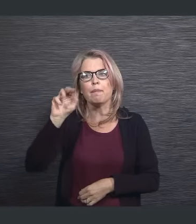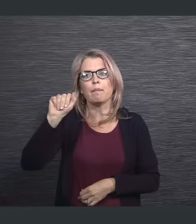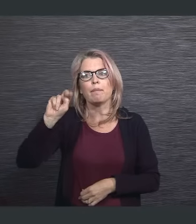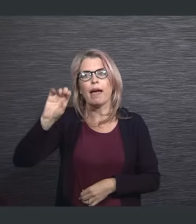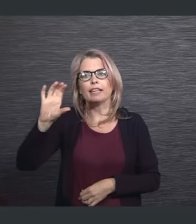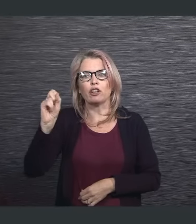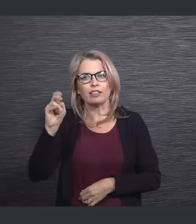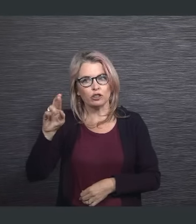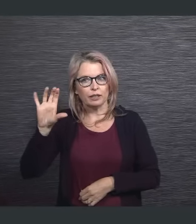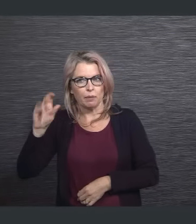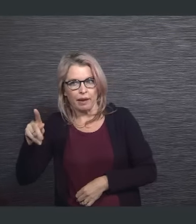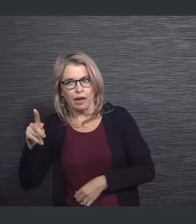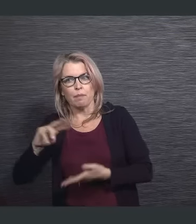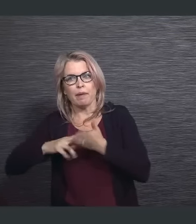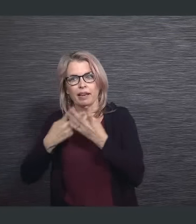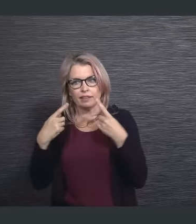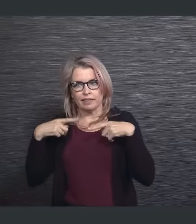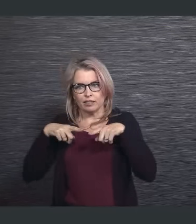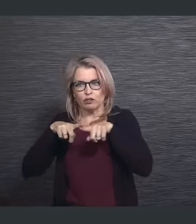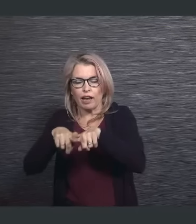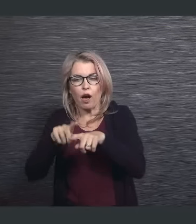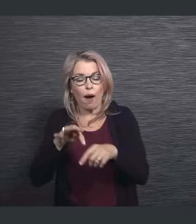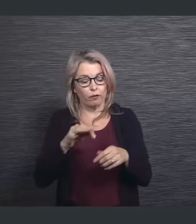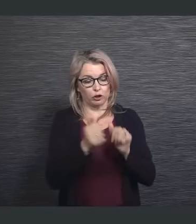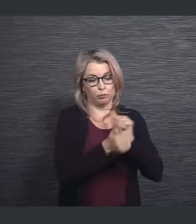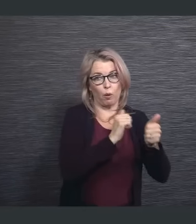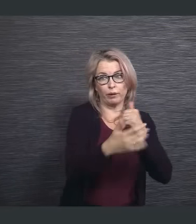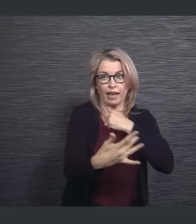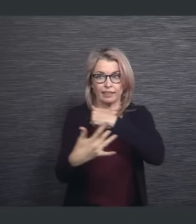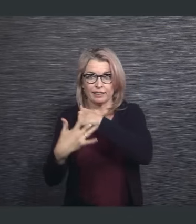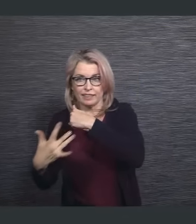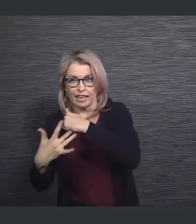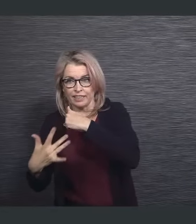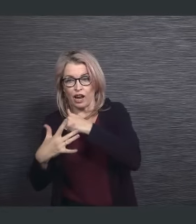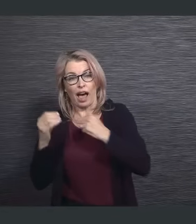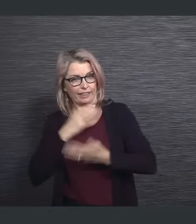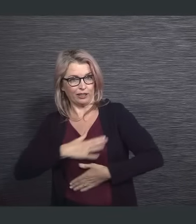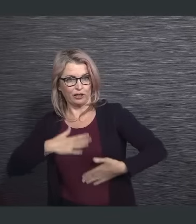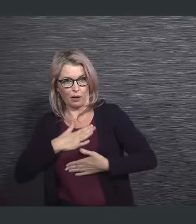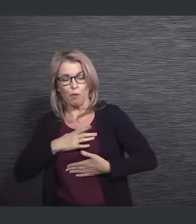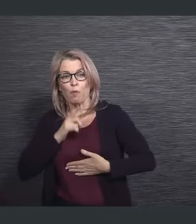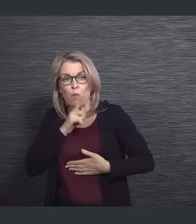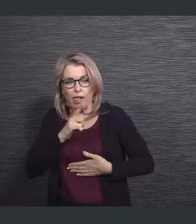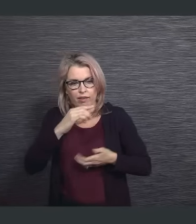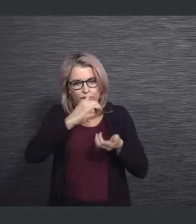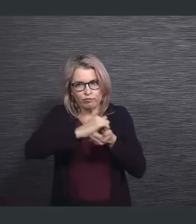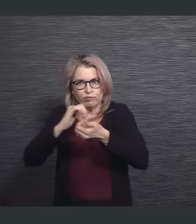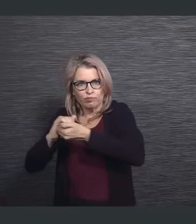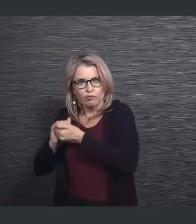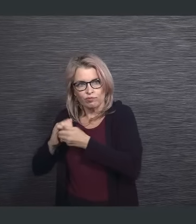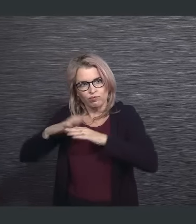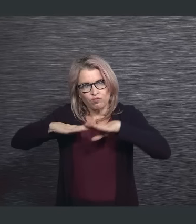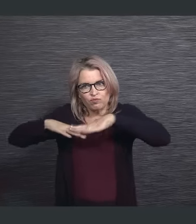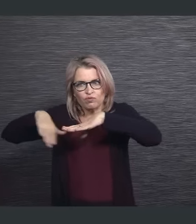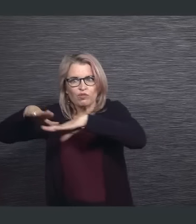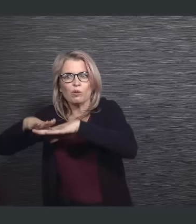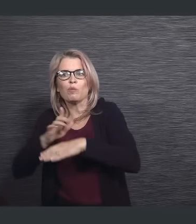We believe the lines are getting blurred between these three worlds. In terms of value that this proof of concept should deliver